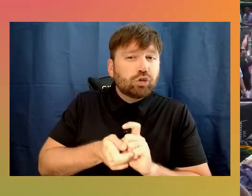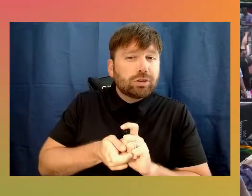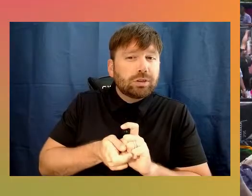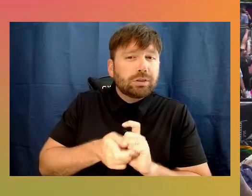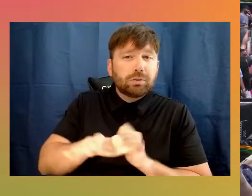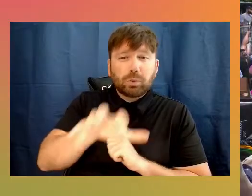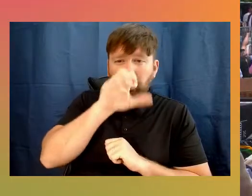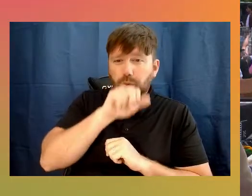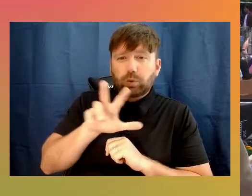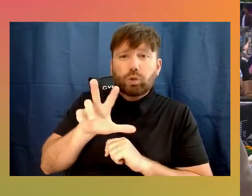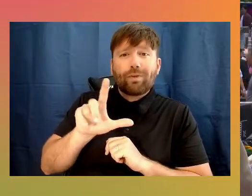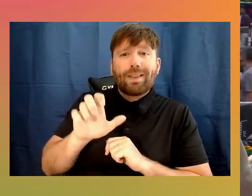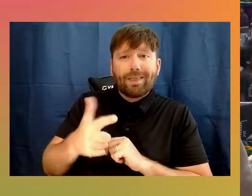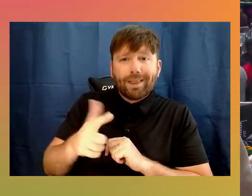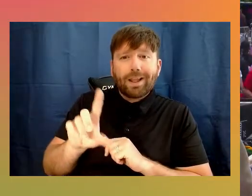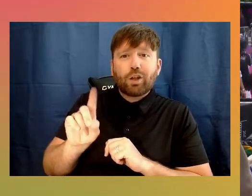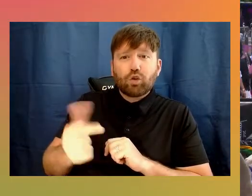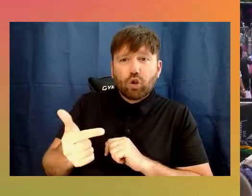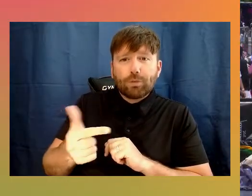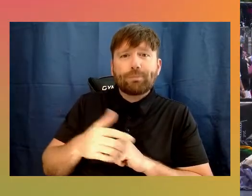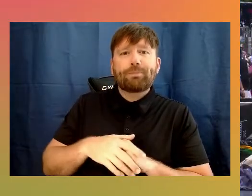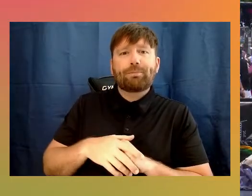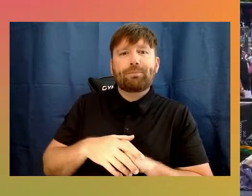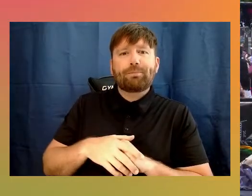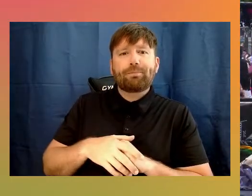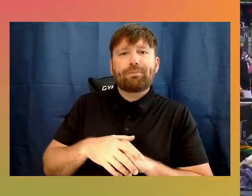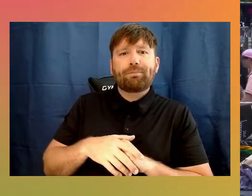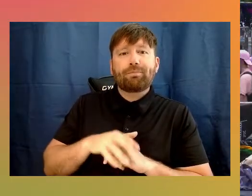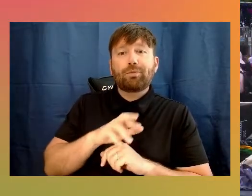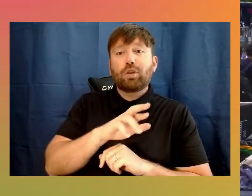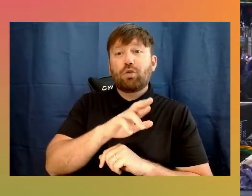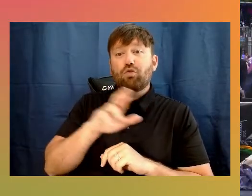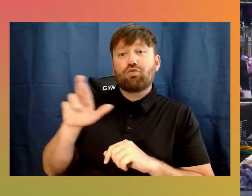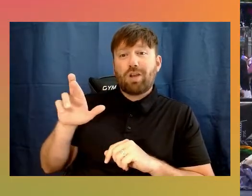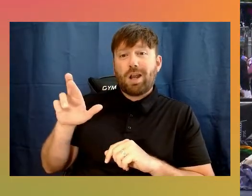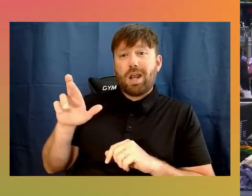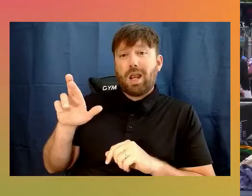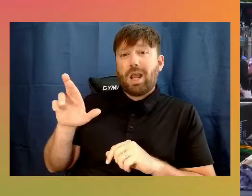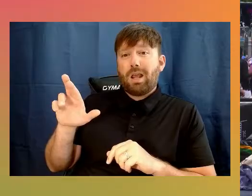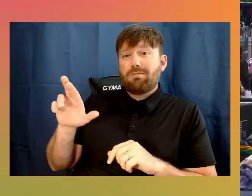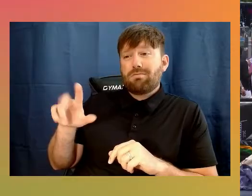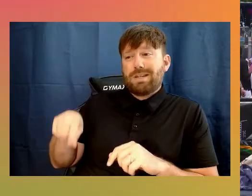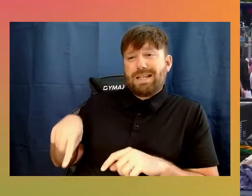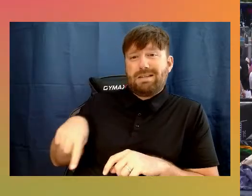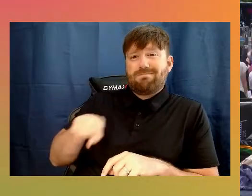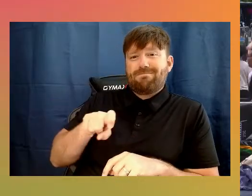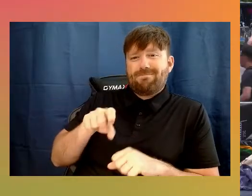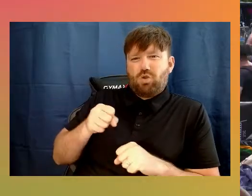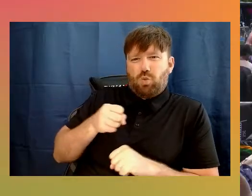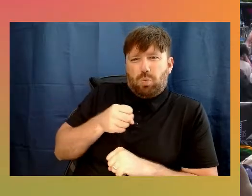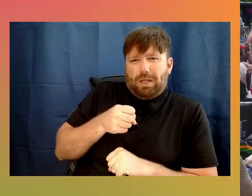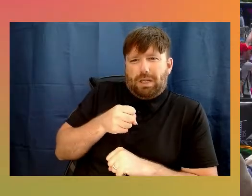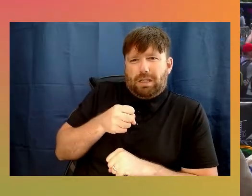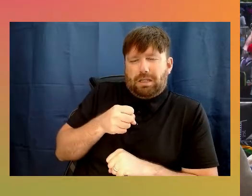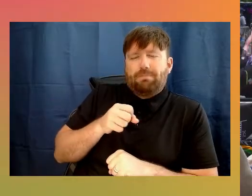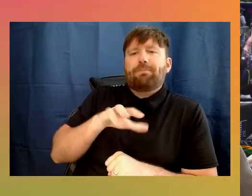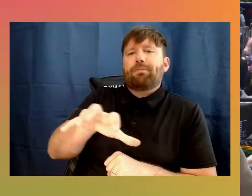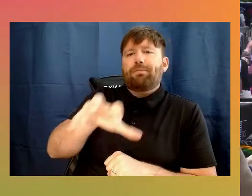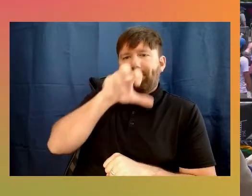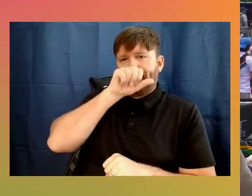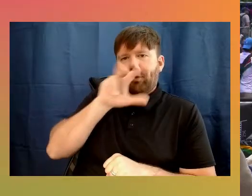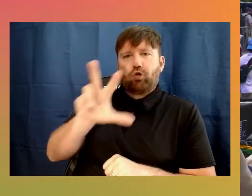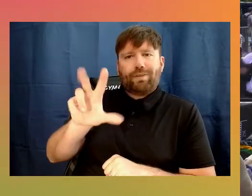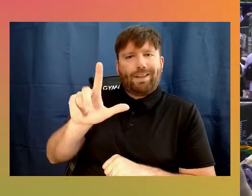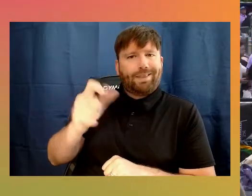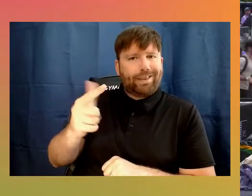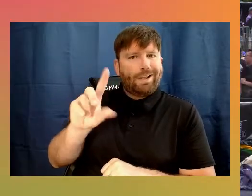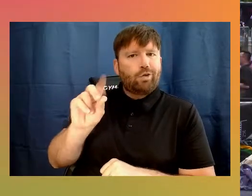KNEE TO NOSE.